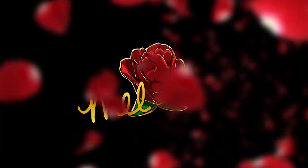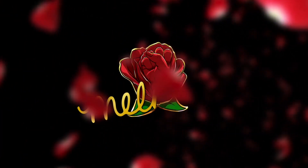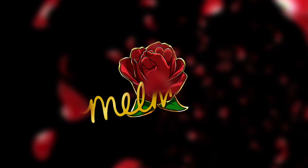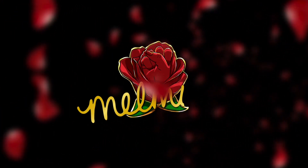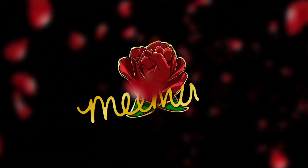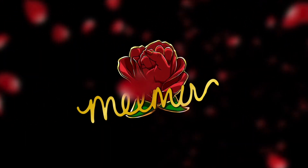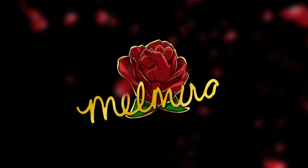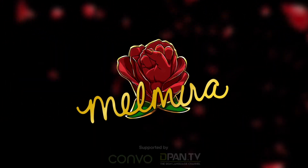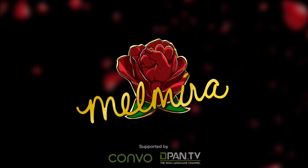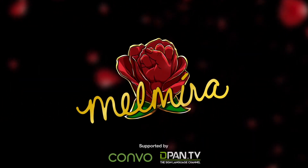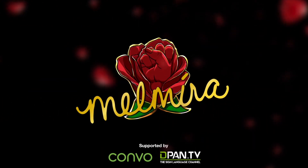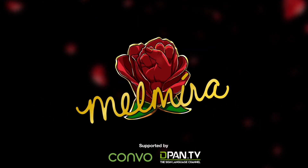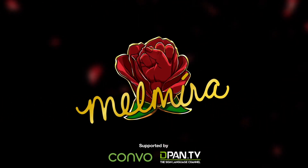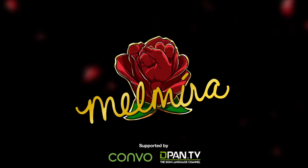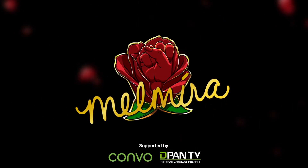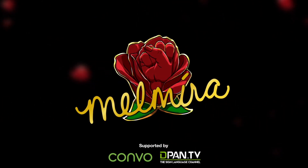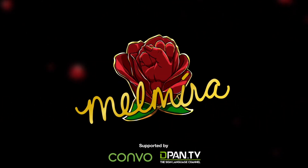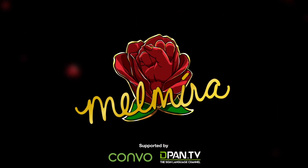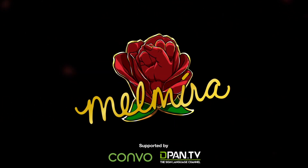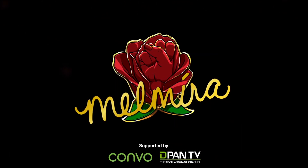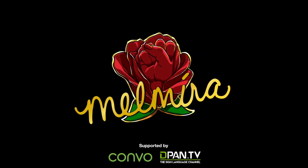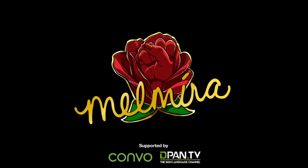Captioned by aslcaptions.com